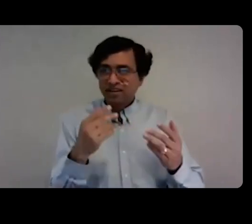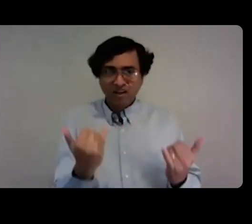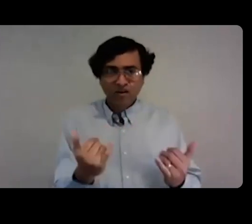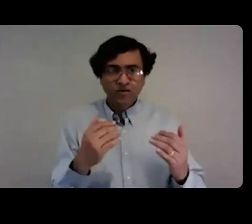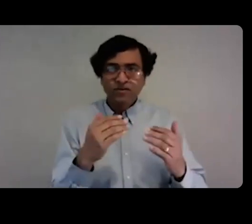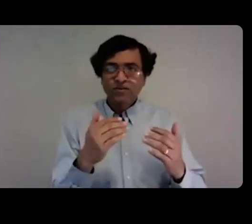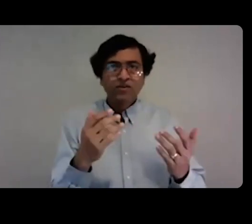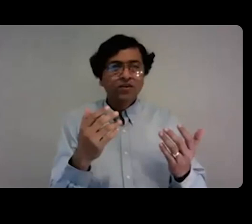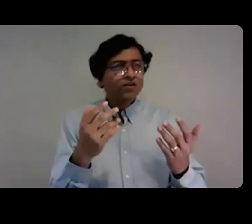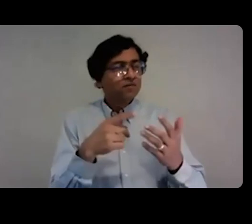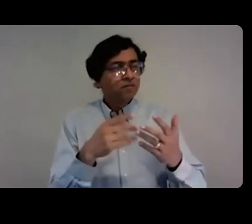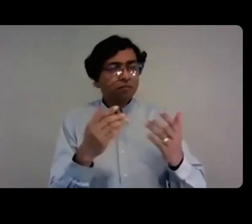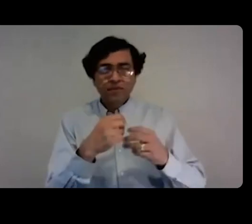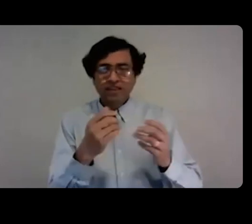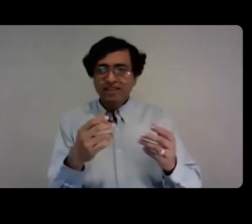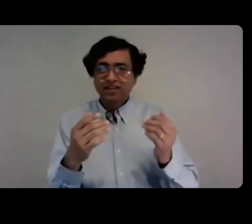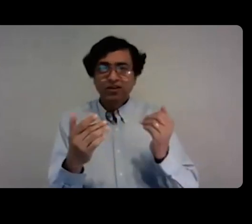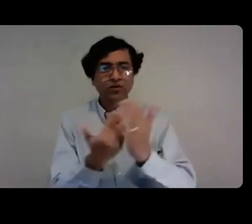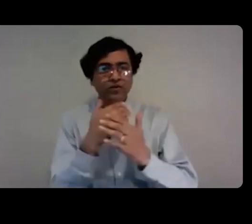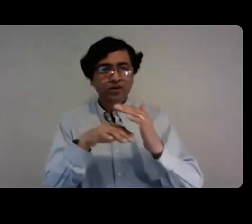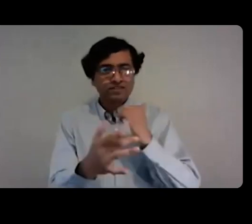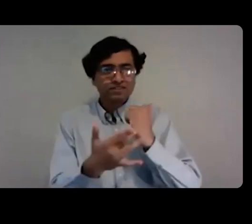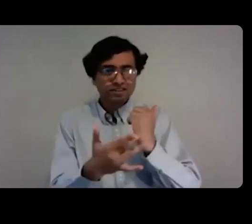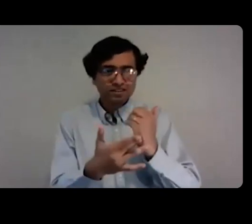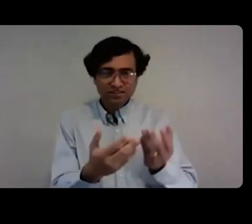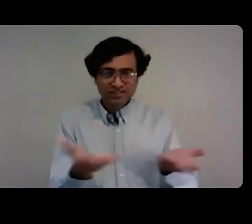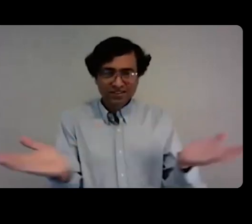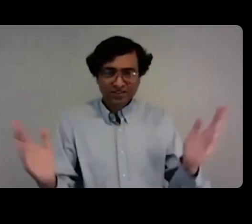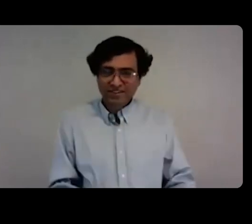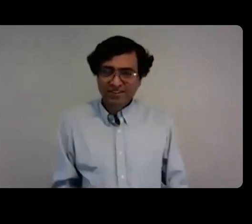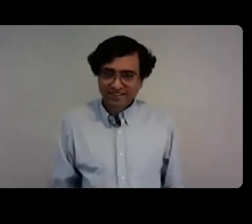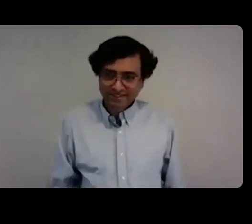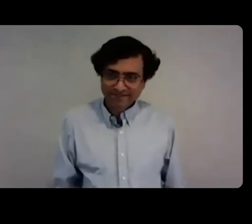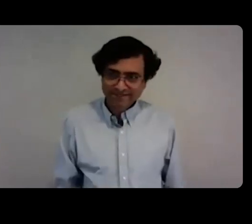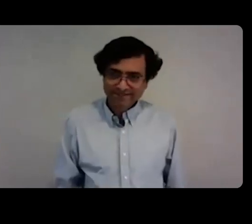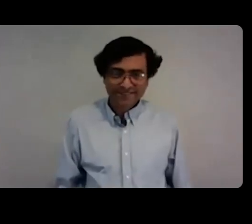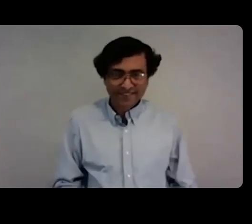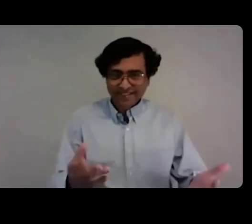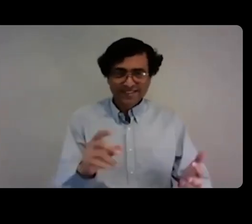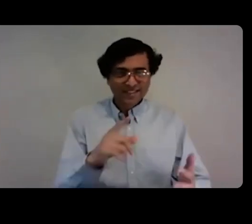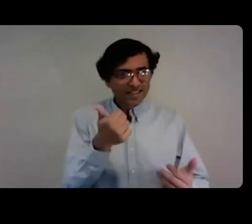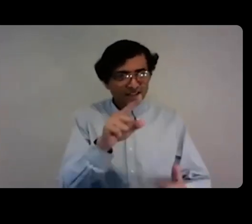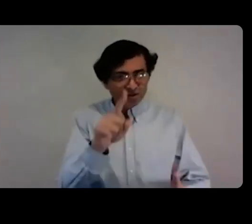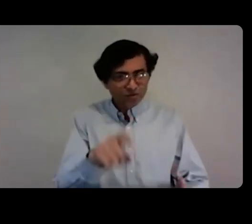things better with deaf people's engagement and involvement to new accessible technology